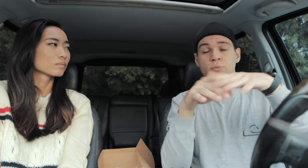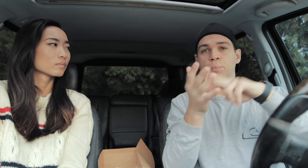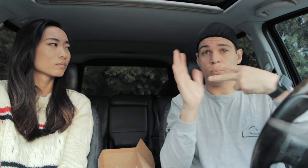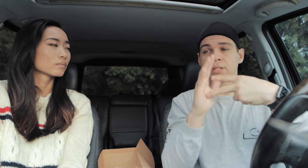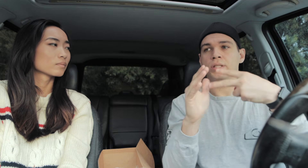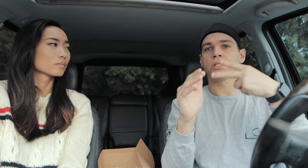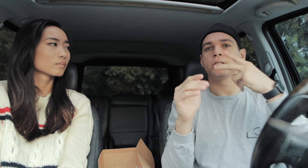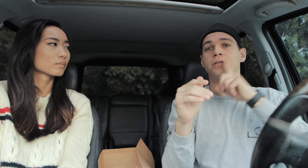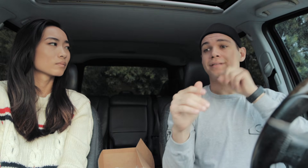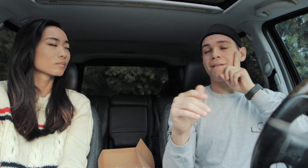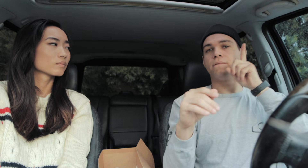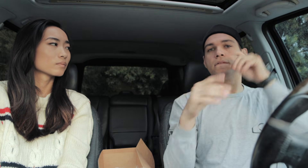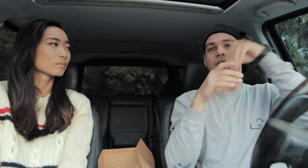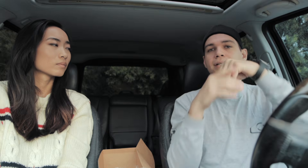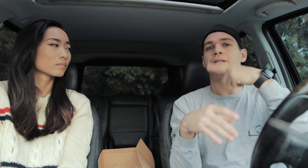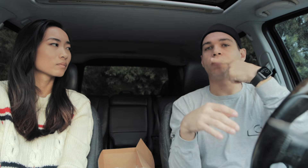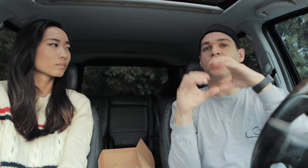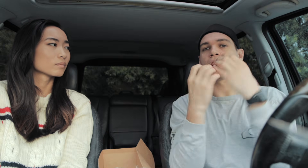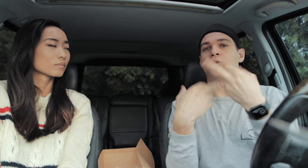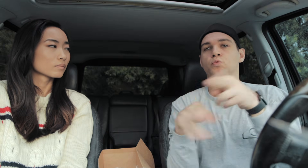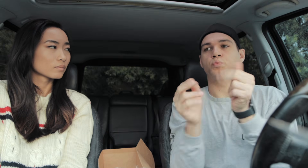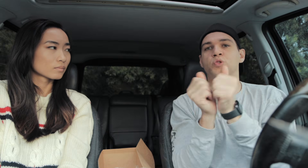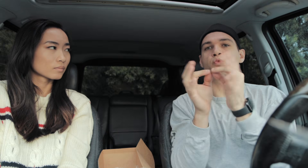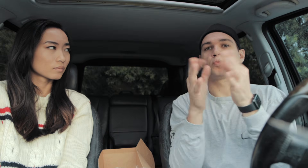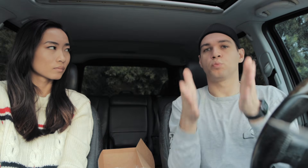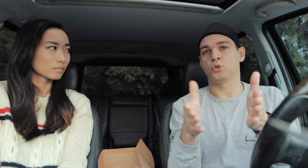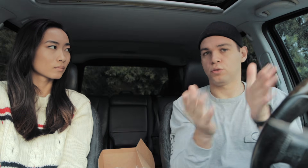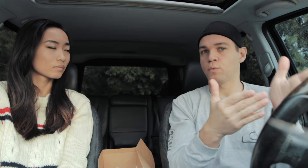mainstream means deaf in a hearing classroom with an interpreter